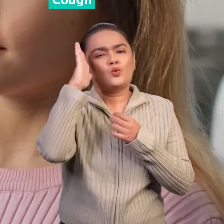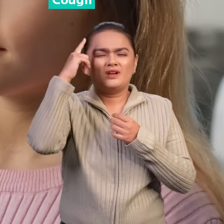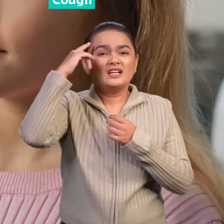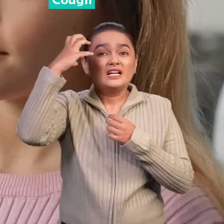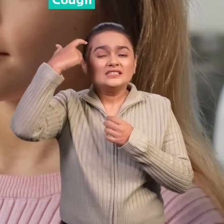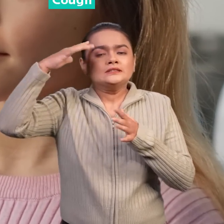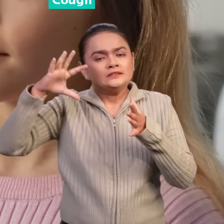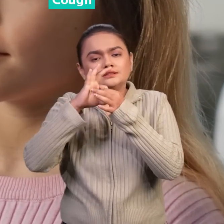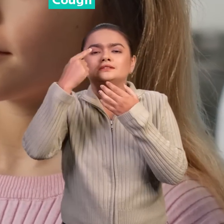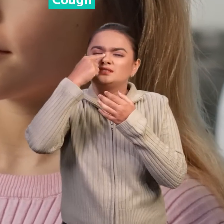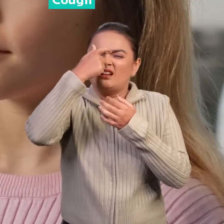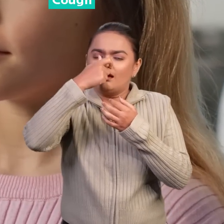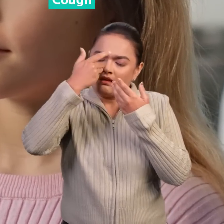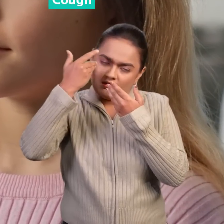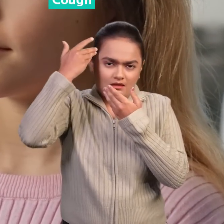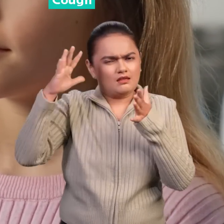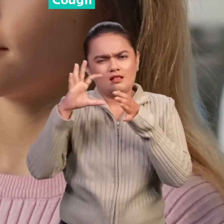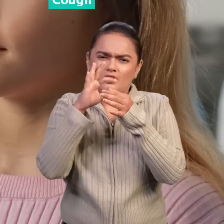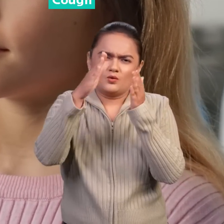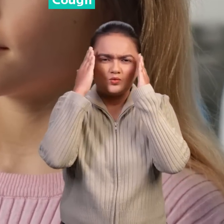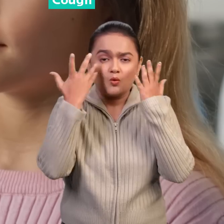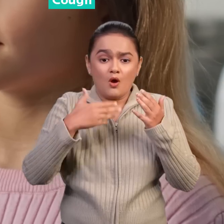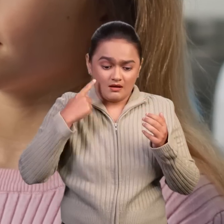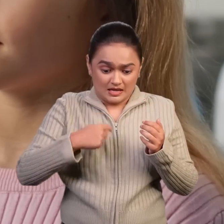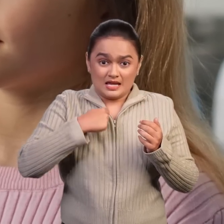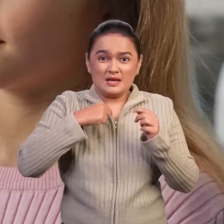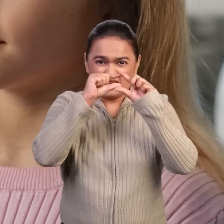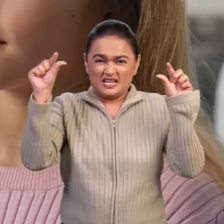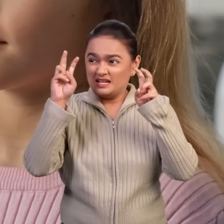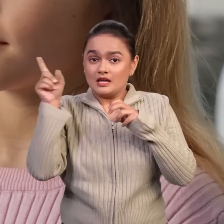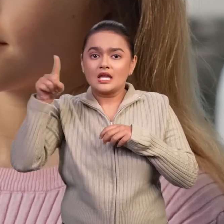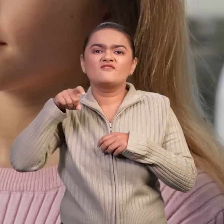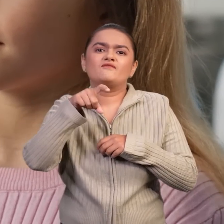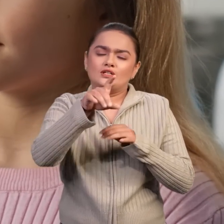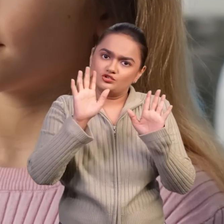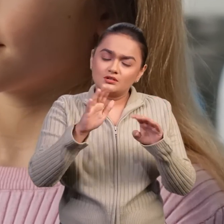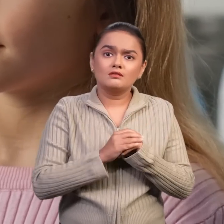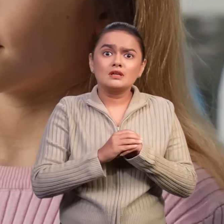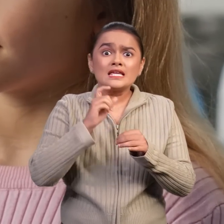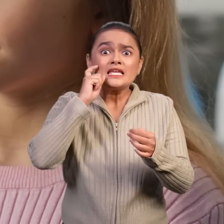Then you know that it's more likely to be because of a sinus headache or an upper respiratory tract infection.